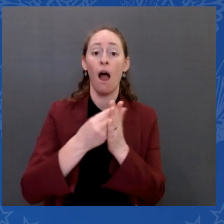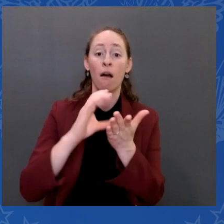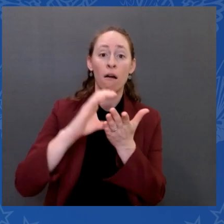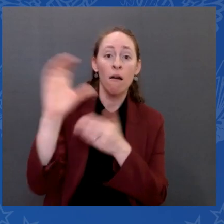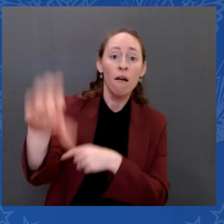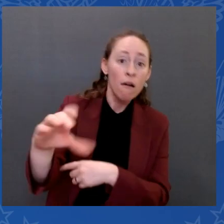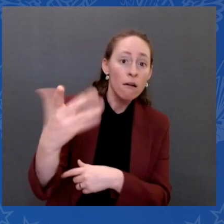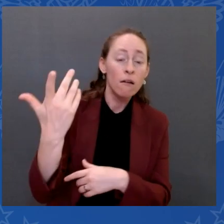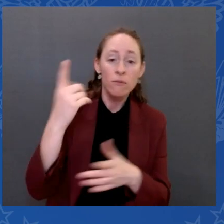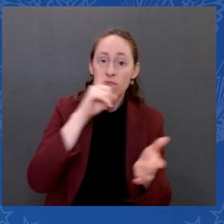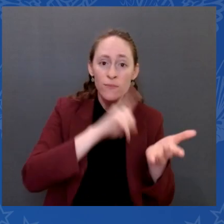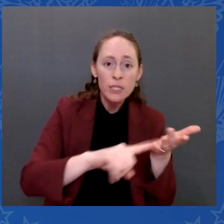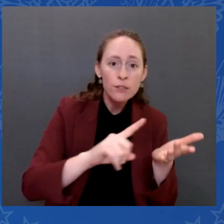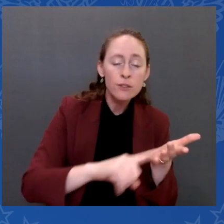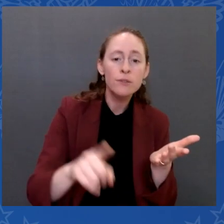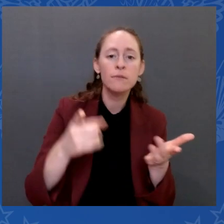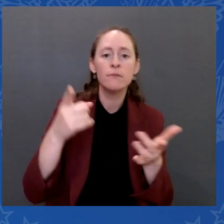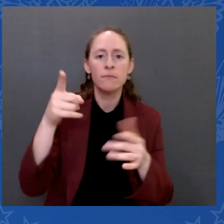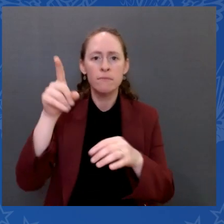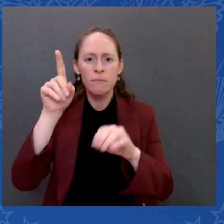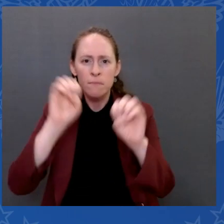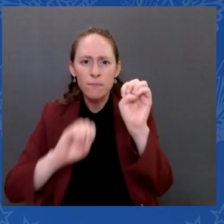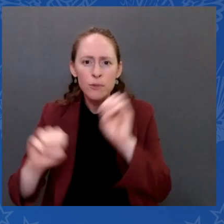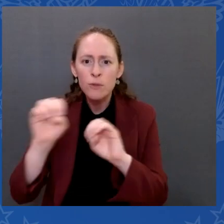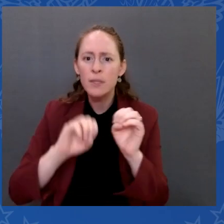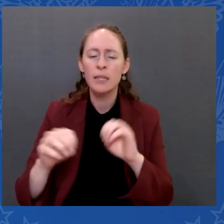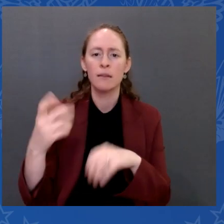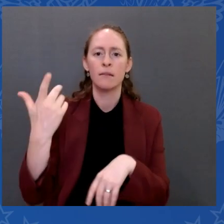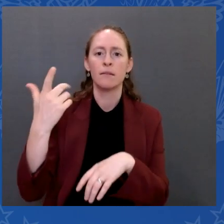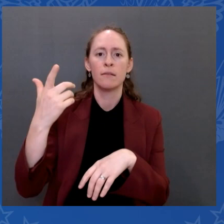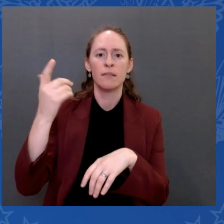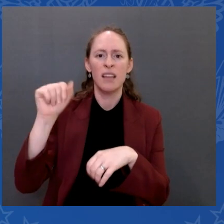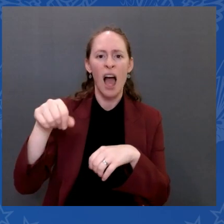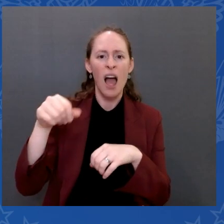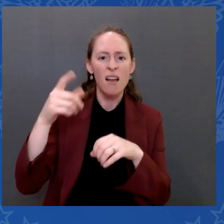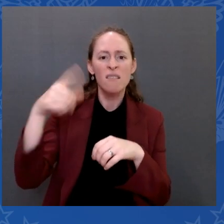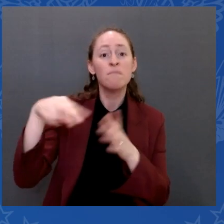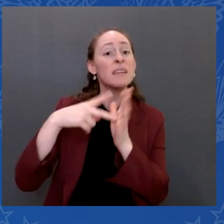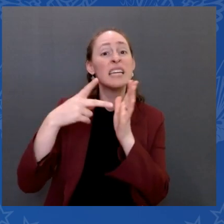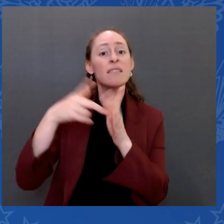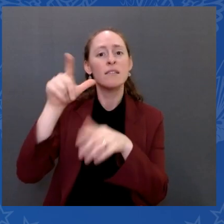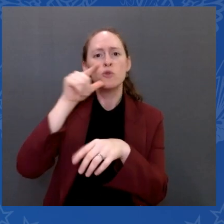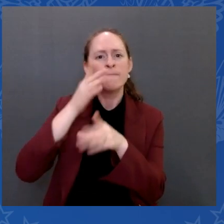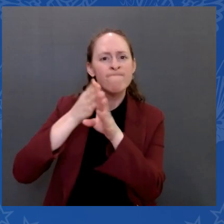of scientists, engineers, and tech entrepreneurs; and it will assist us in retooling the community